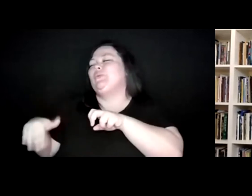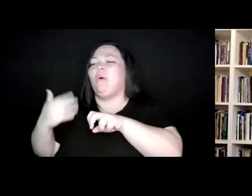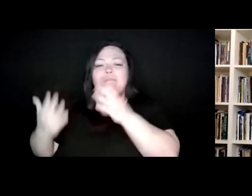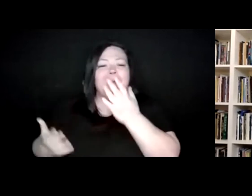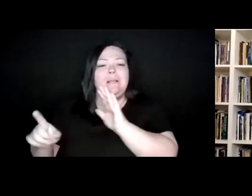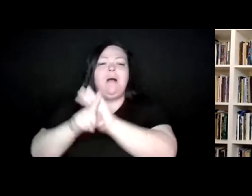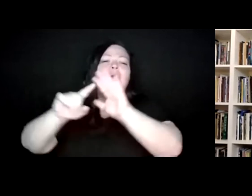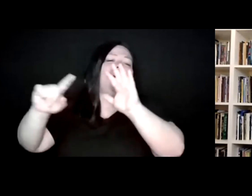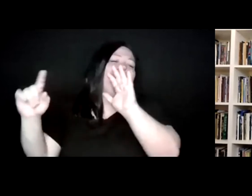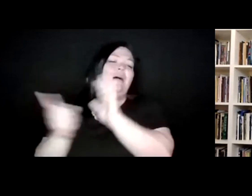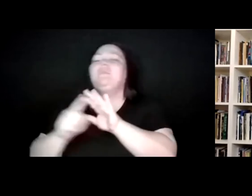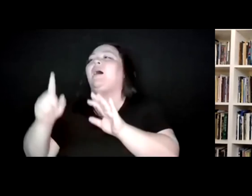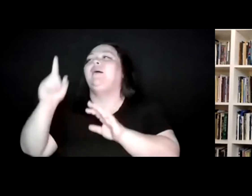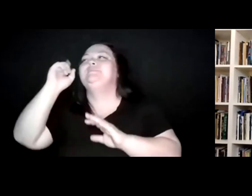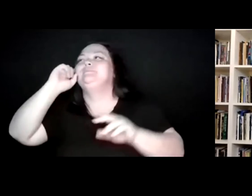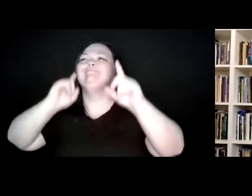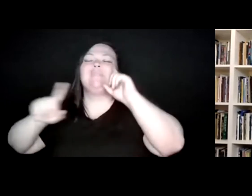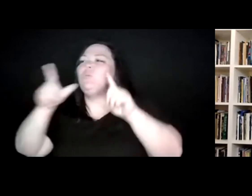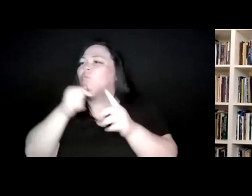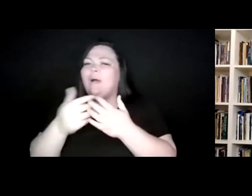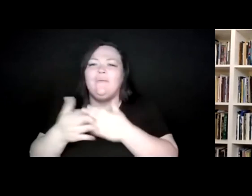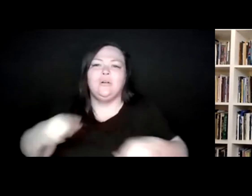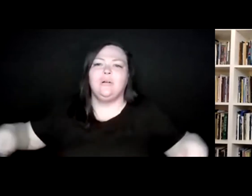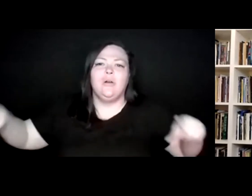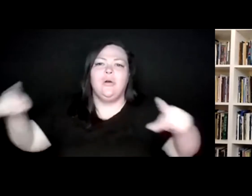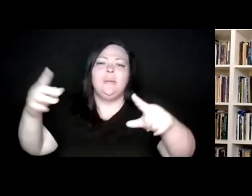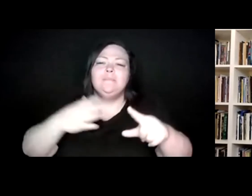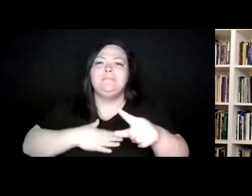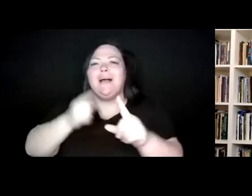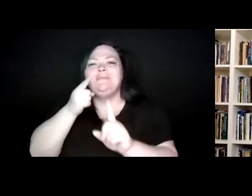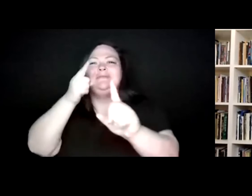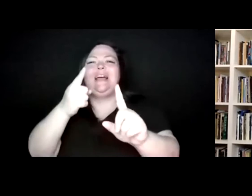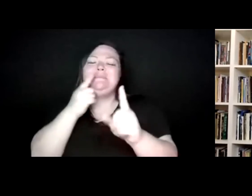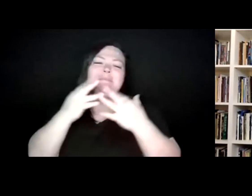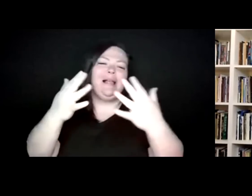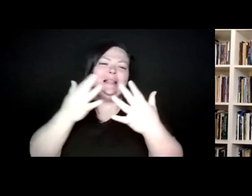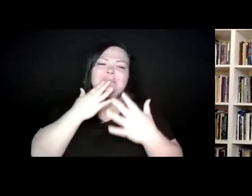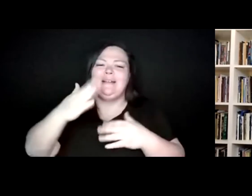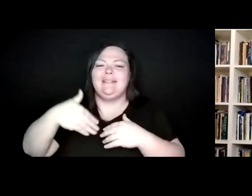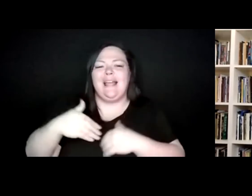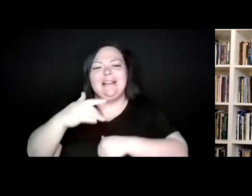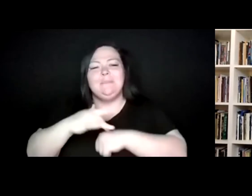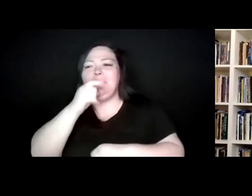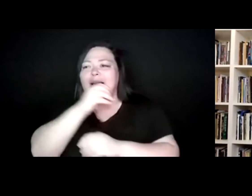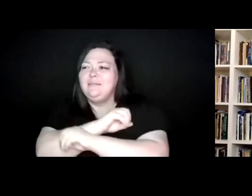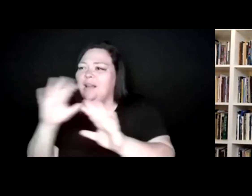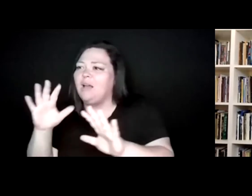from a distance, wherever you are, my fate/ my melody, my untapped figure. My nobody, my you.//